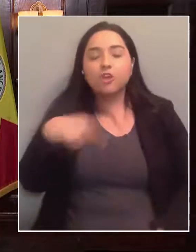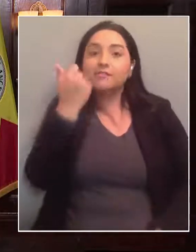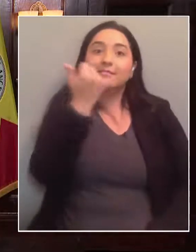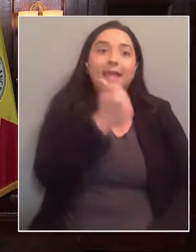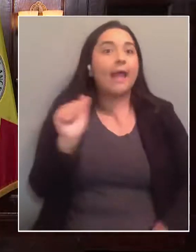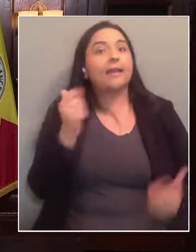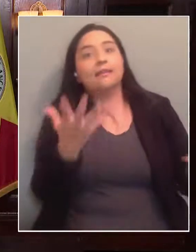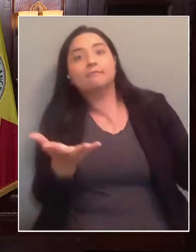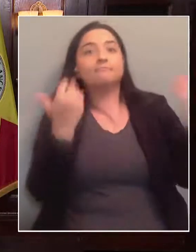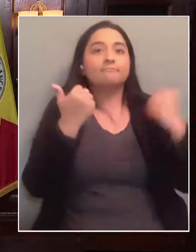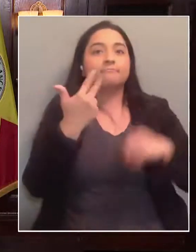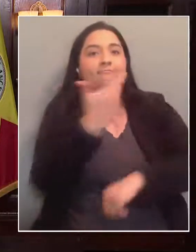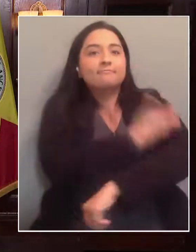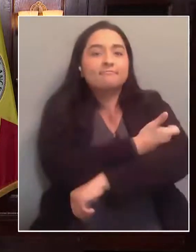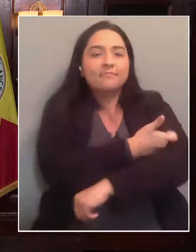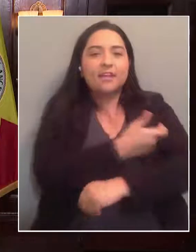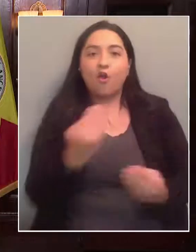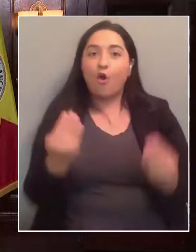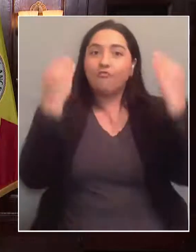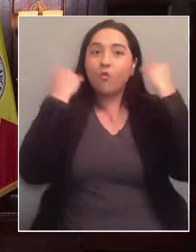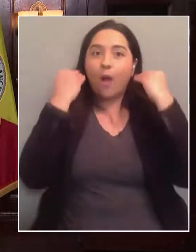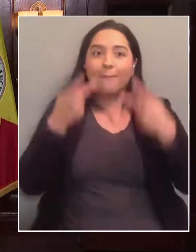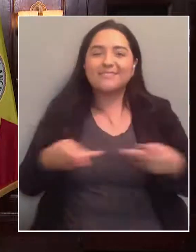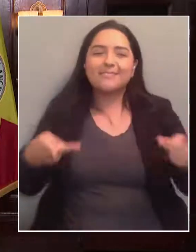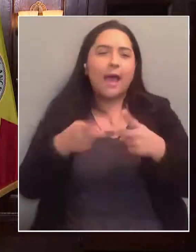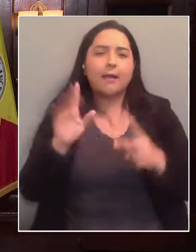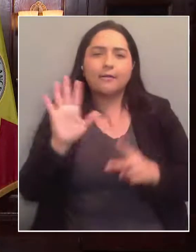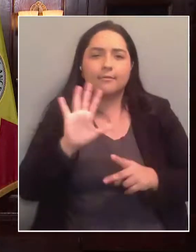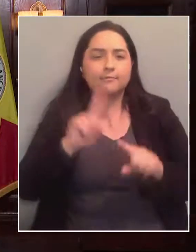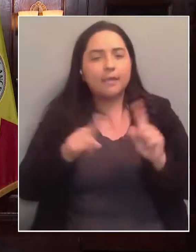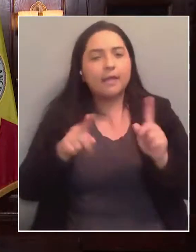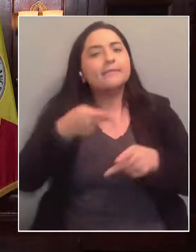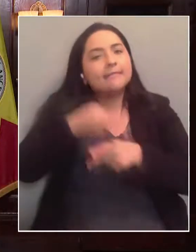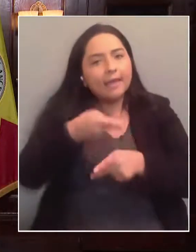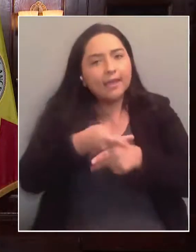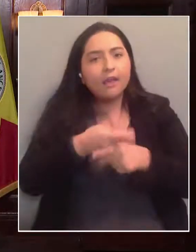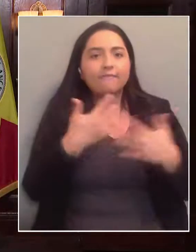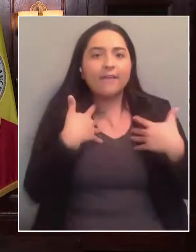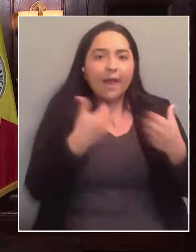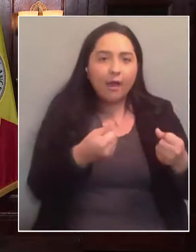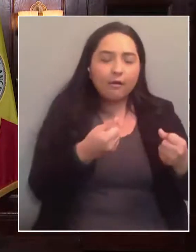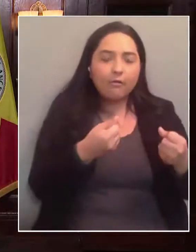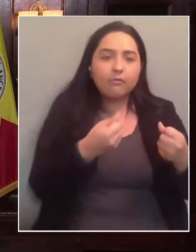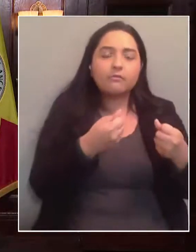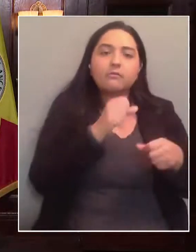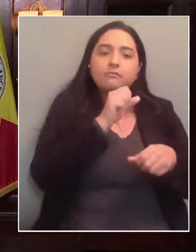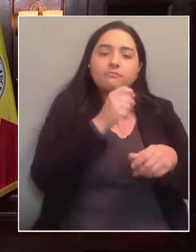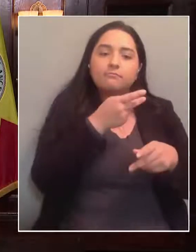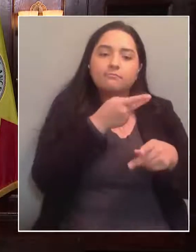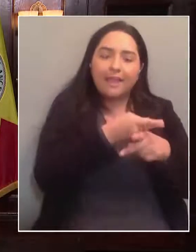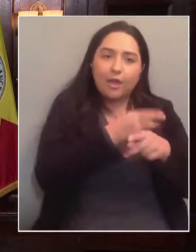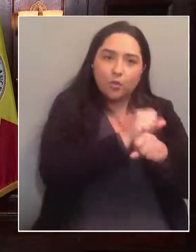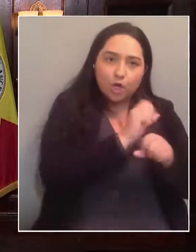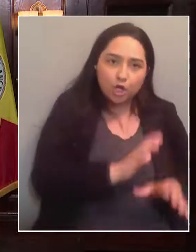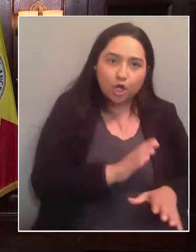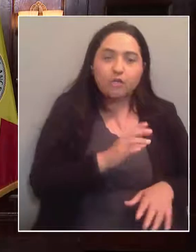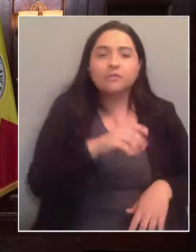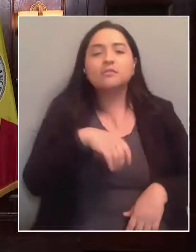BEFORE WE TAKE CARE OF THE HEALTHCARE WORKERS AND TAKE CARE OF THE CRITICAL SENIORS AND WE GET THROUGH THAT.